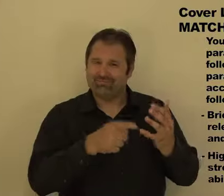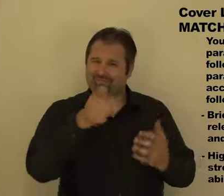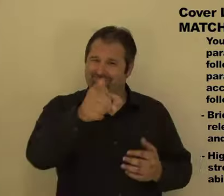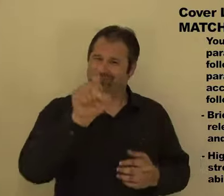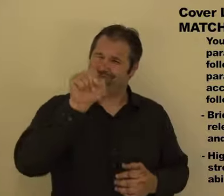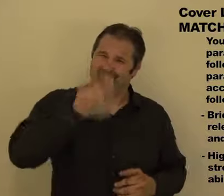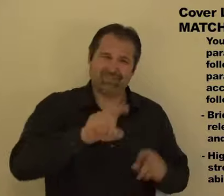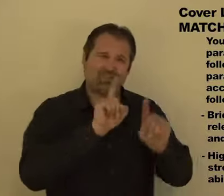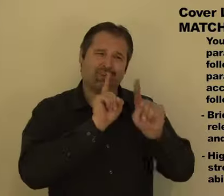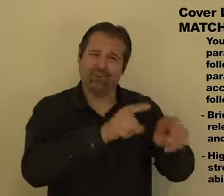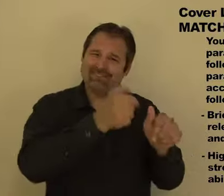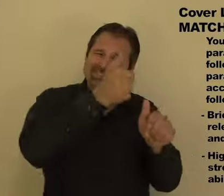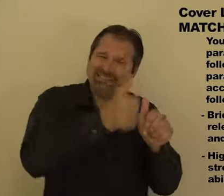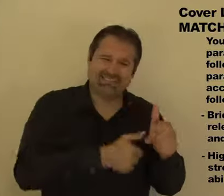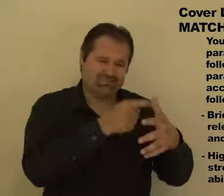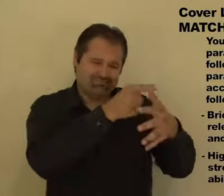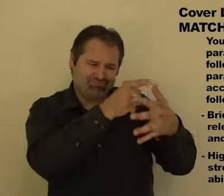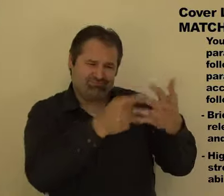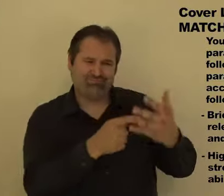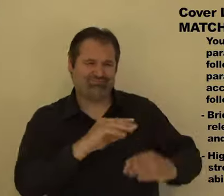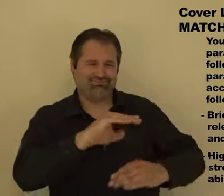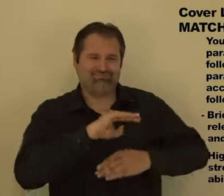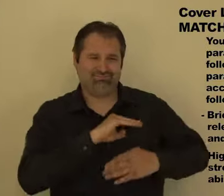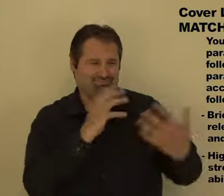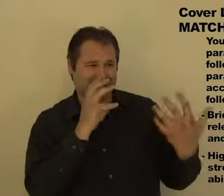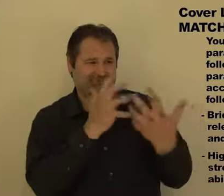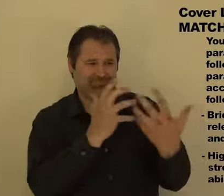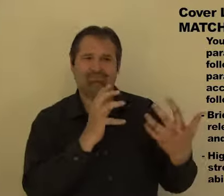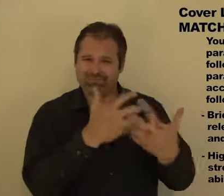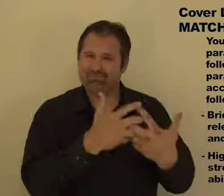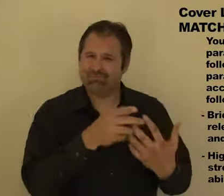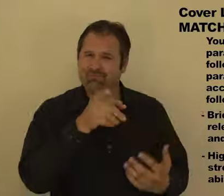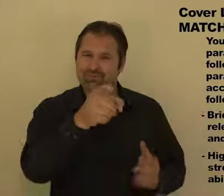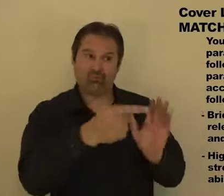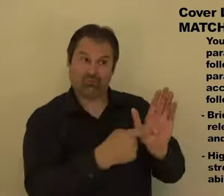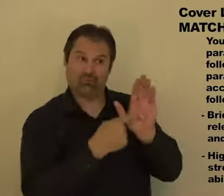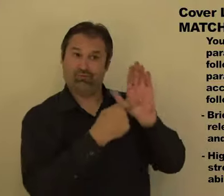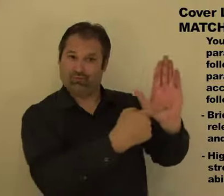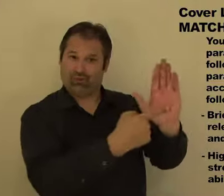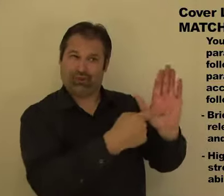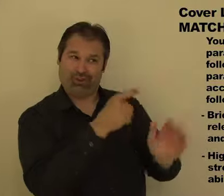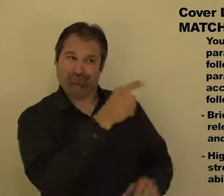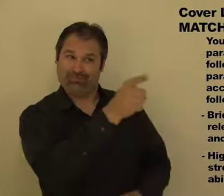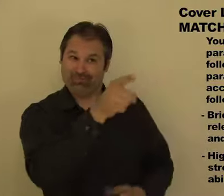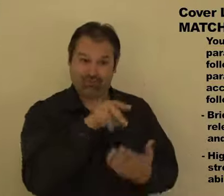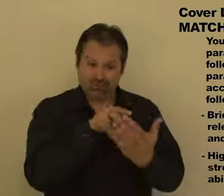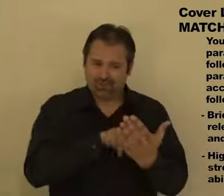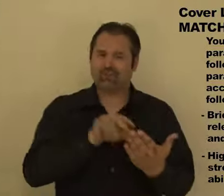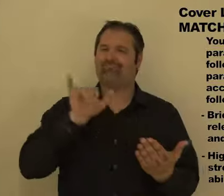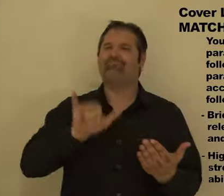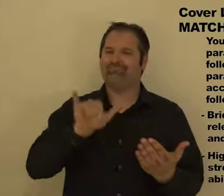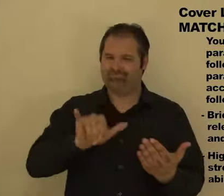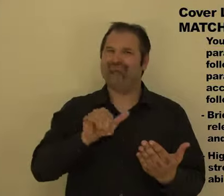they are looking for in that job description.